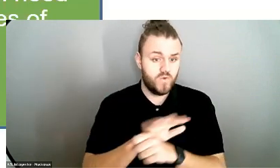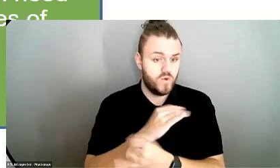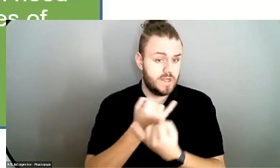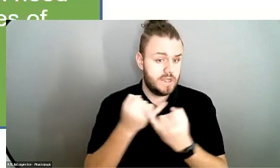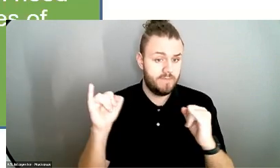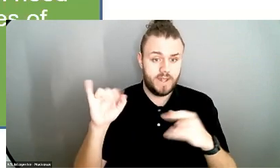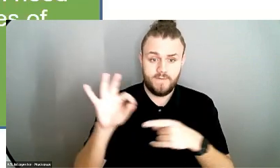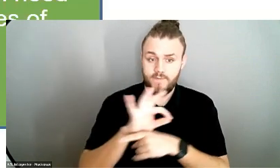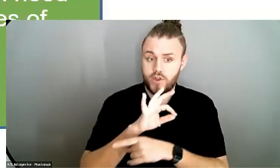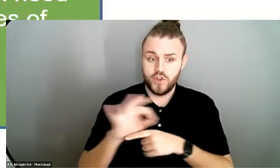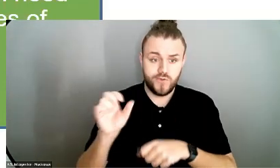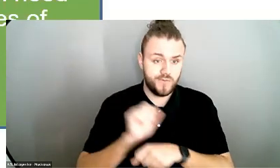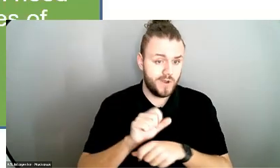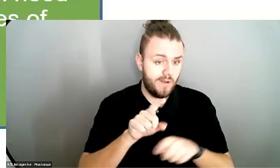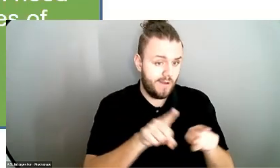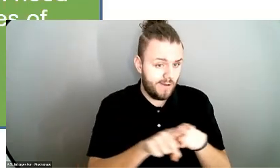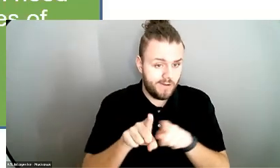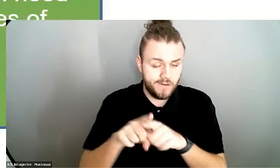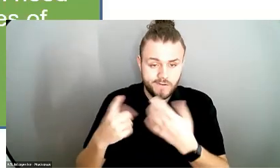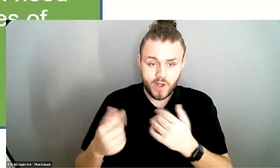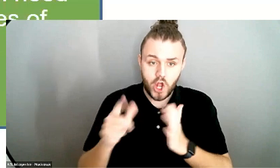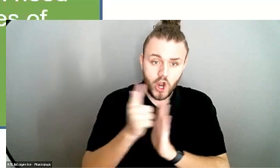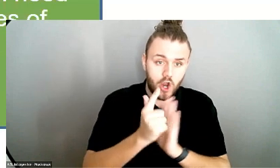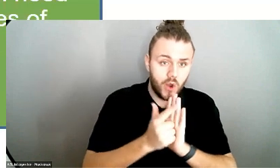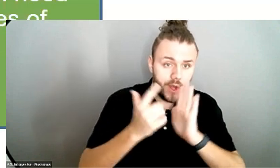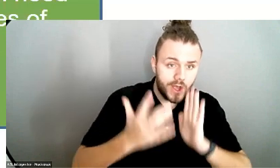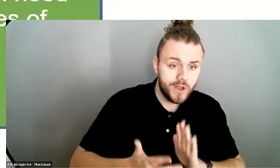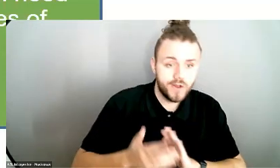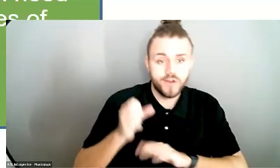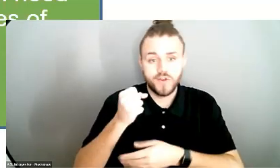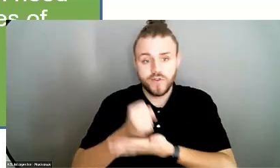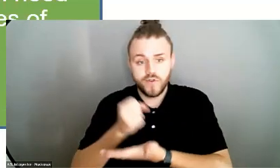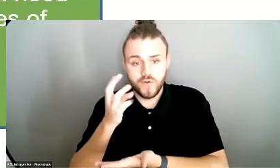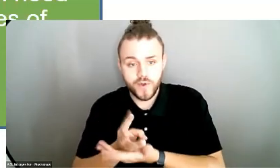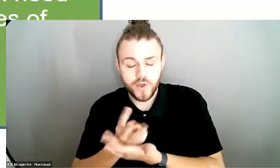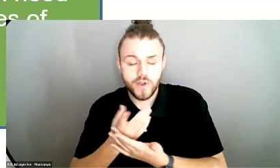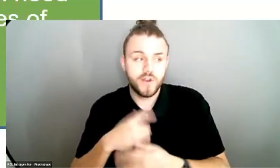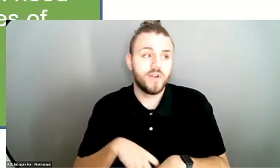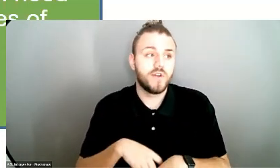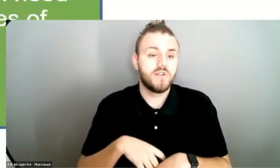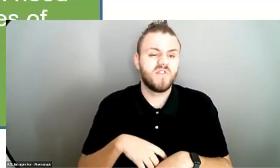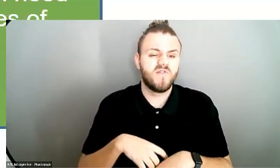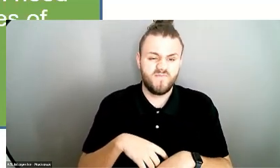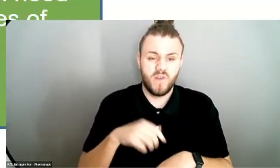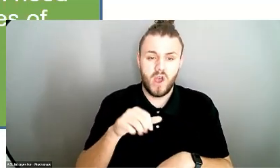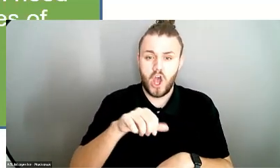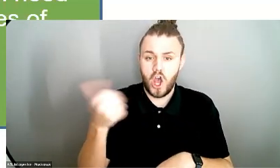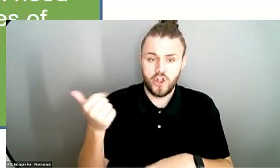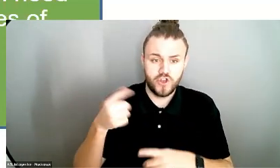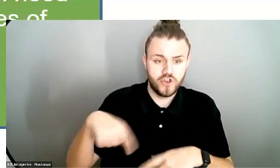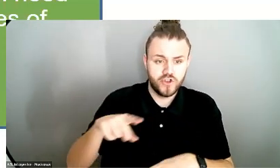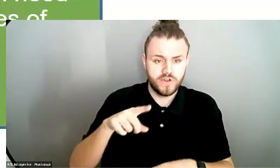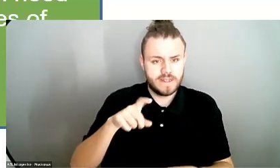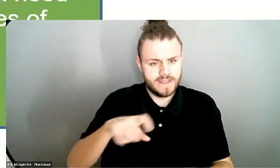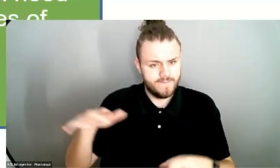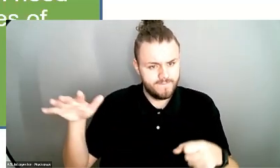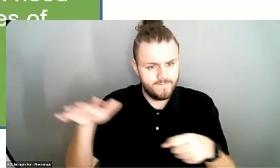working as lawyers and social workers, and others are in need of full-time assistance for all of